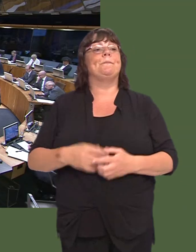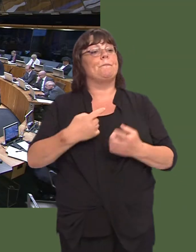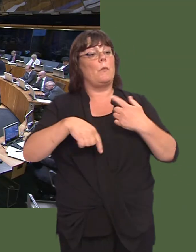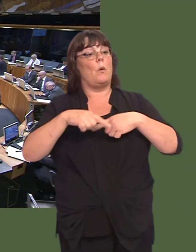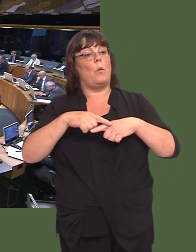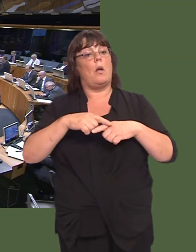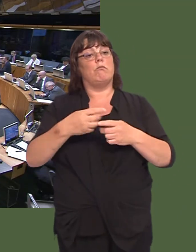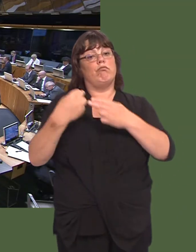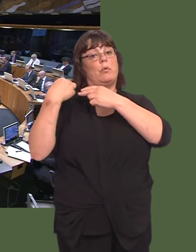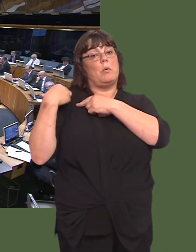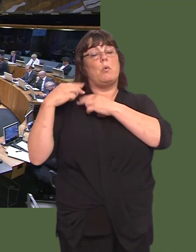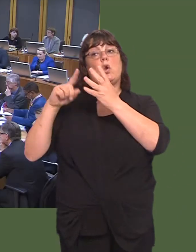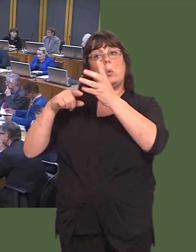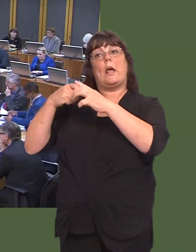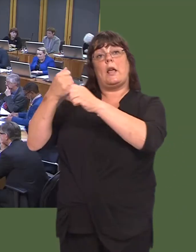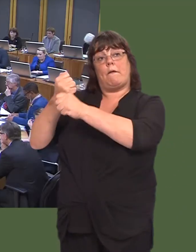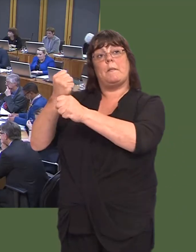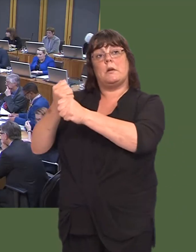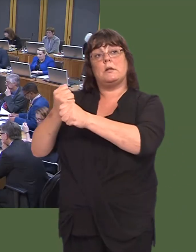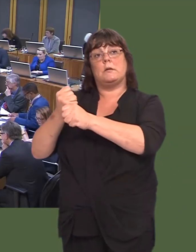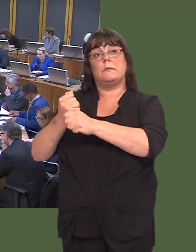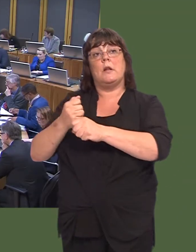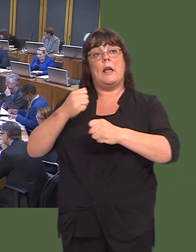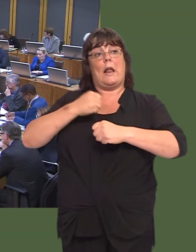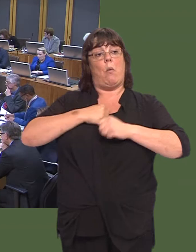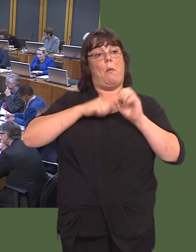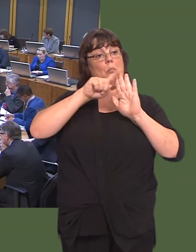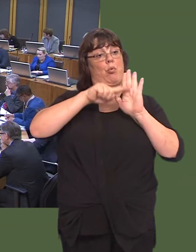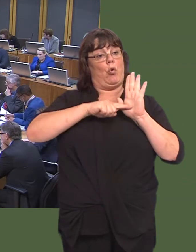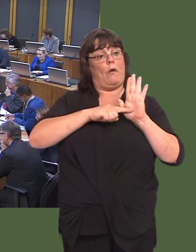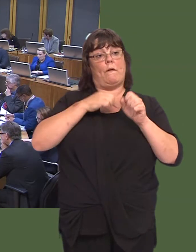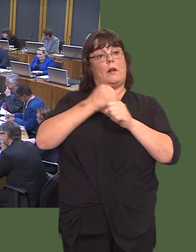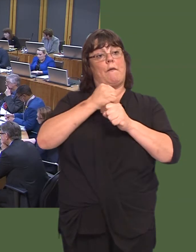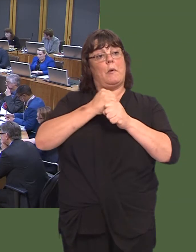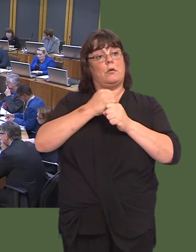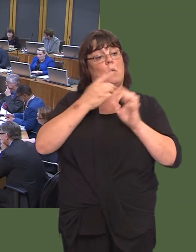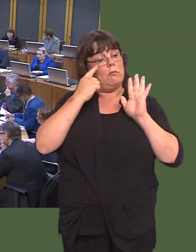armed forces personnel lies with the UK Government, we have made clear in our programme for government